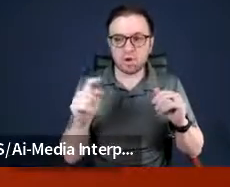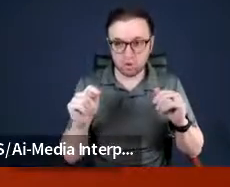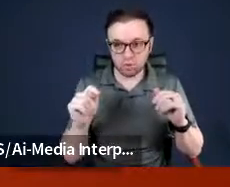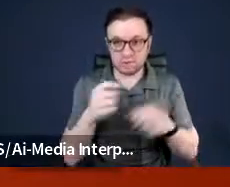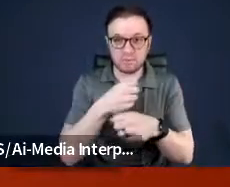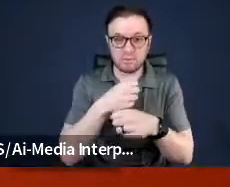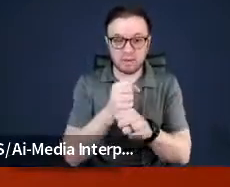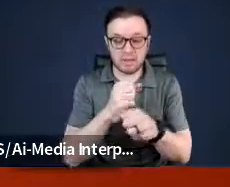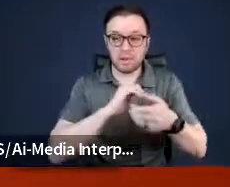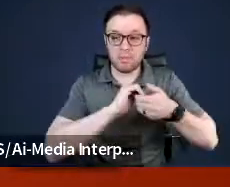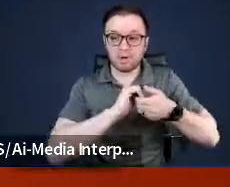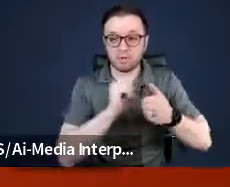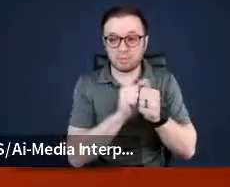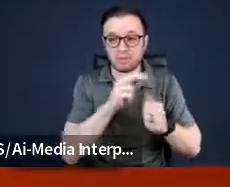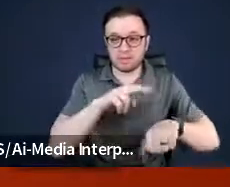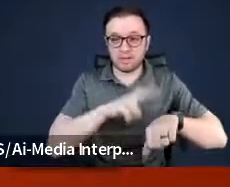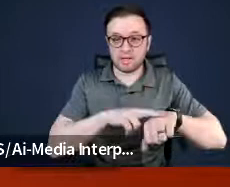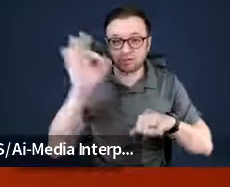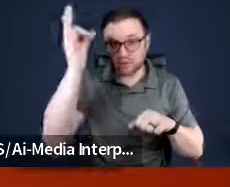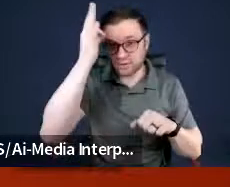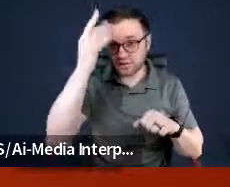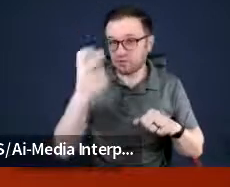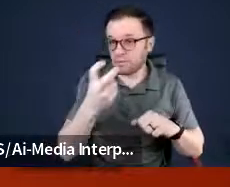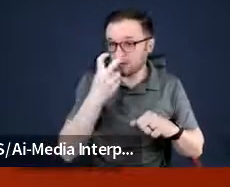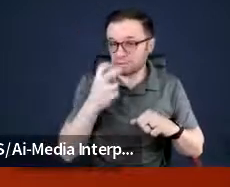, it is hosted in